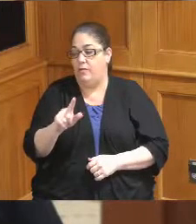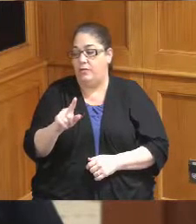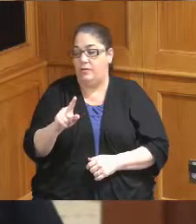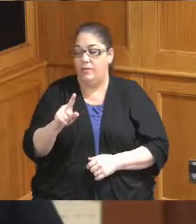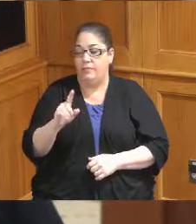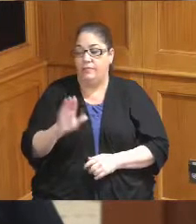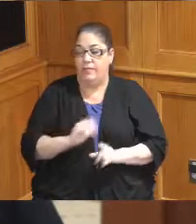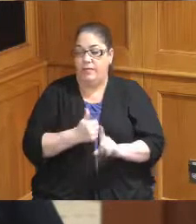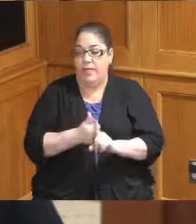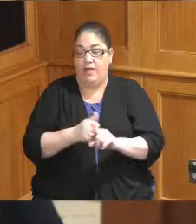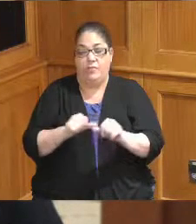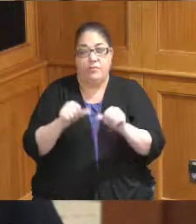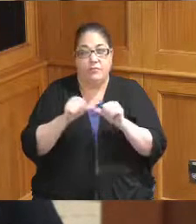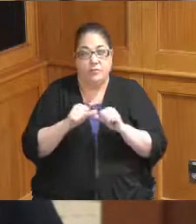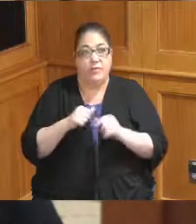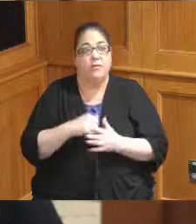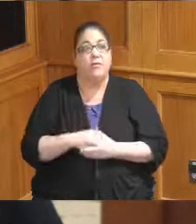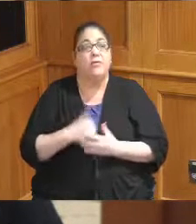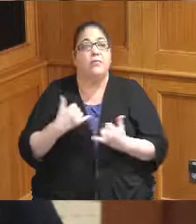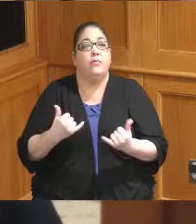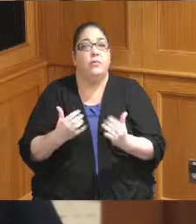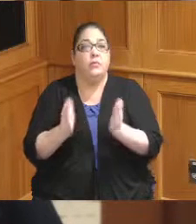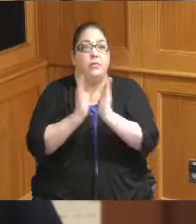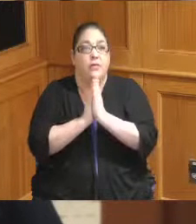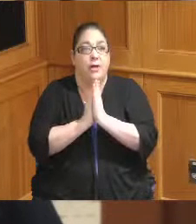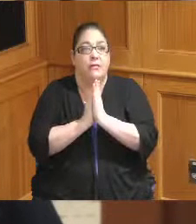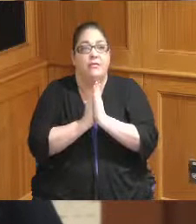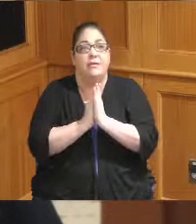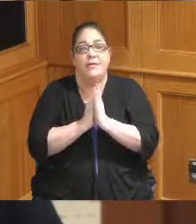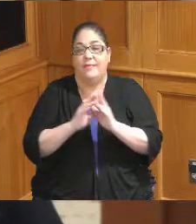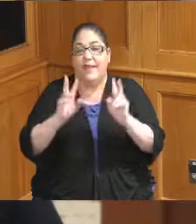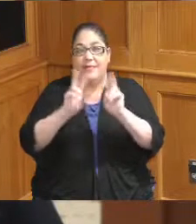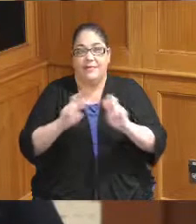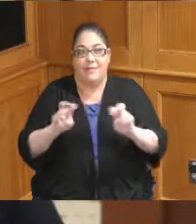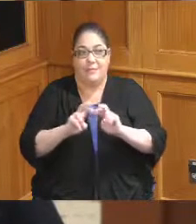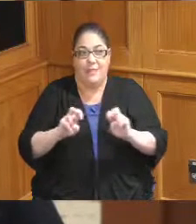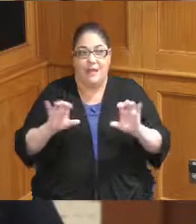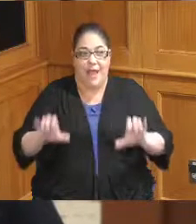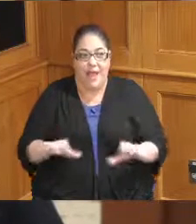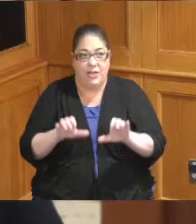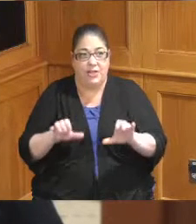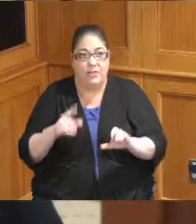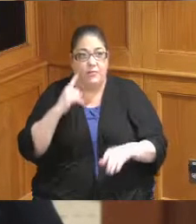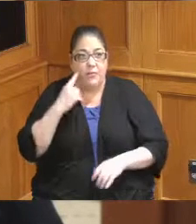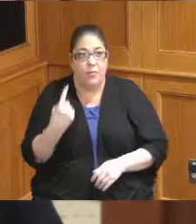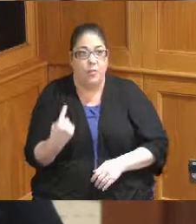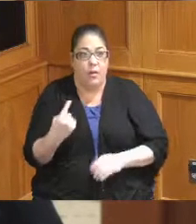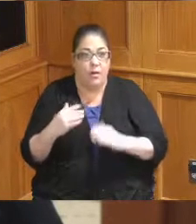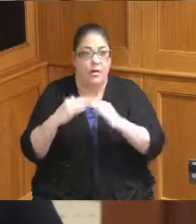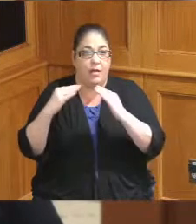the current request is to approve these assessment actions which for a single family parcel which is